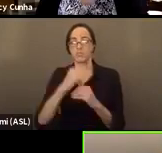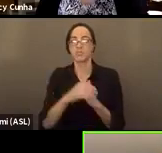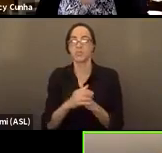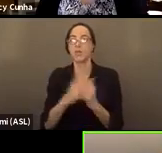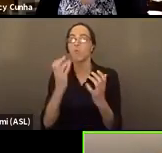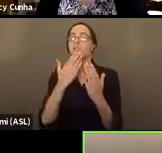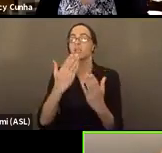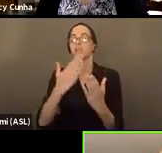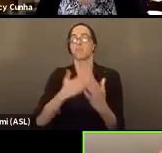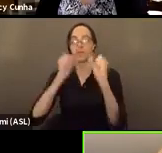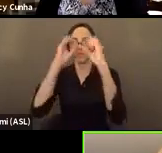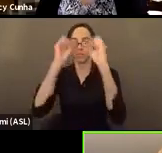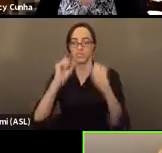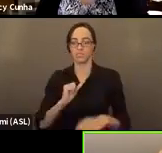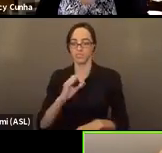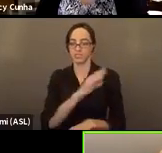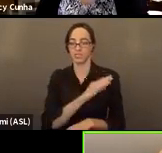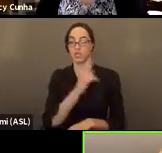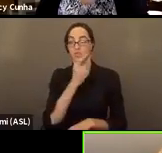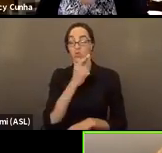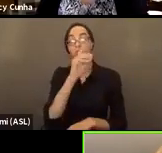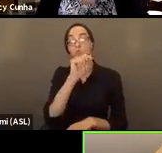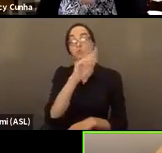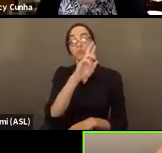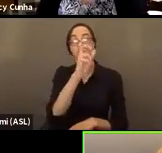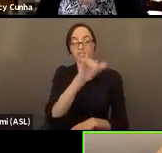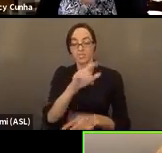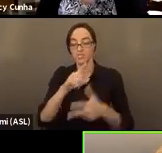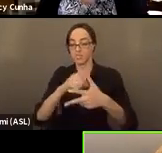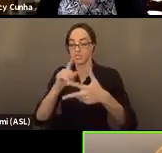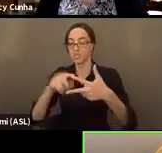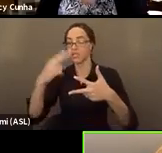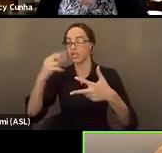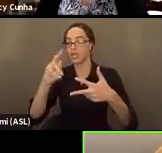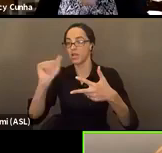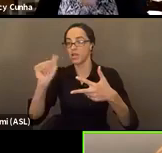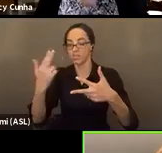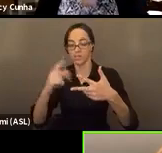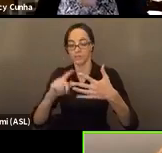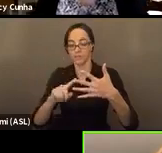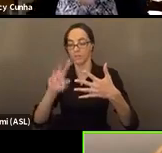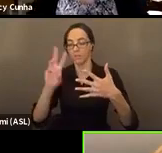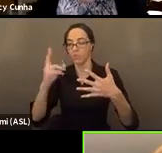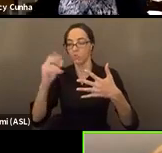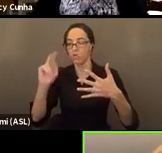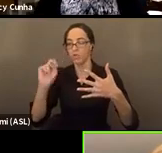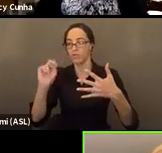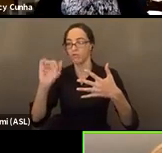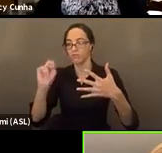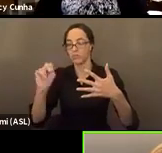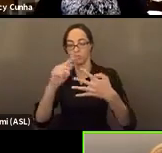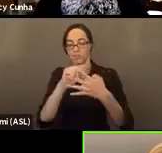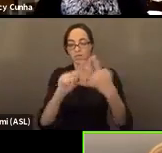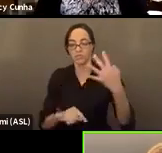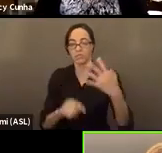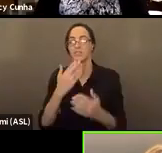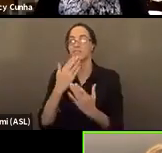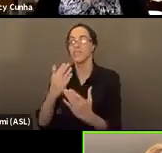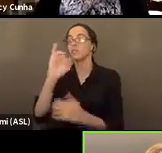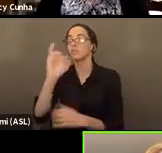uh tracy cuna and hannah whitman and thank our incredible translator jordy and our incredible